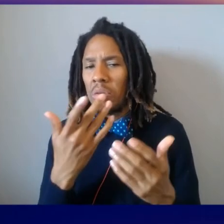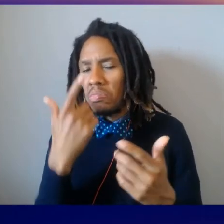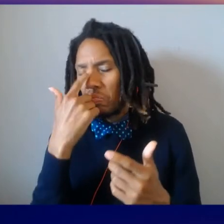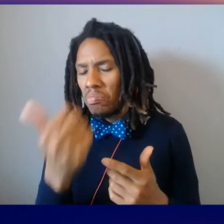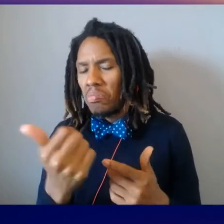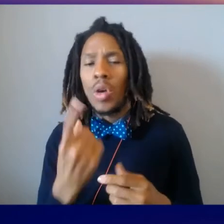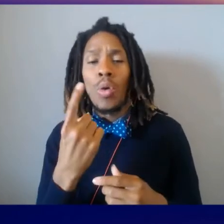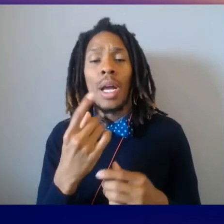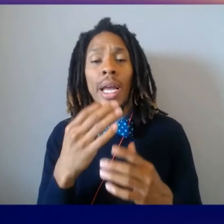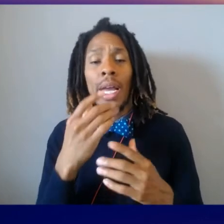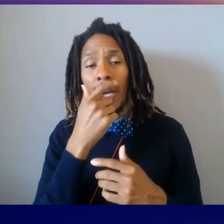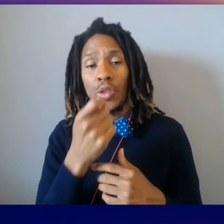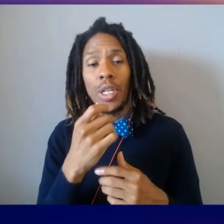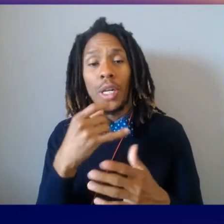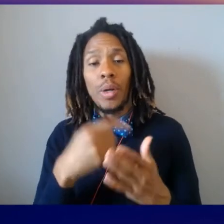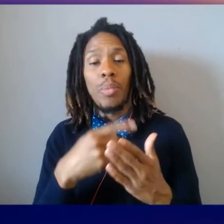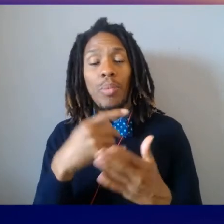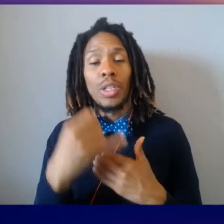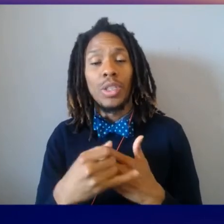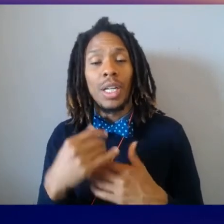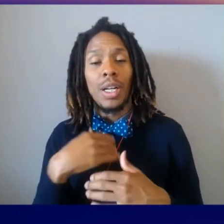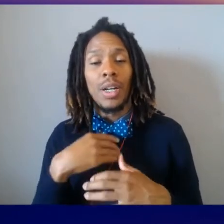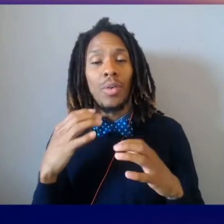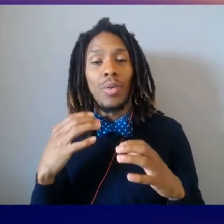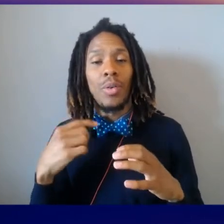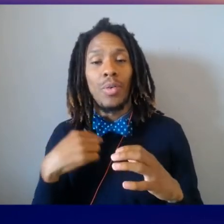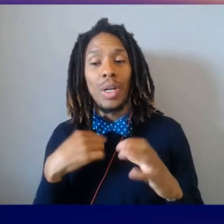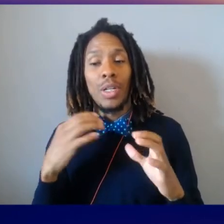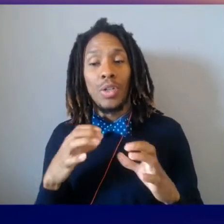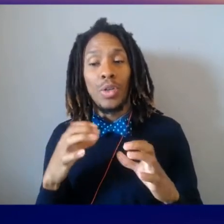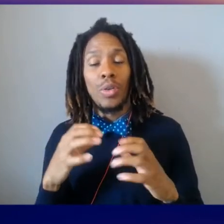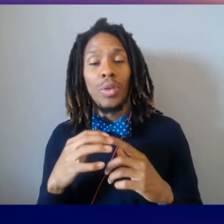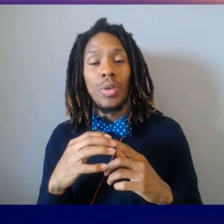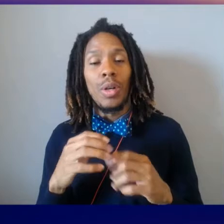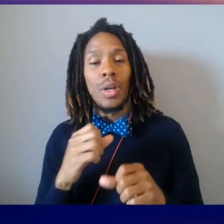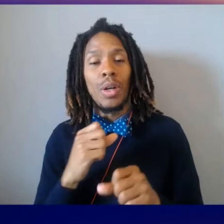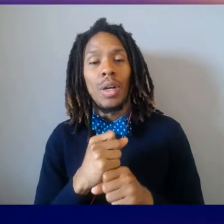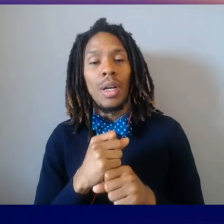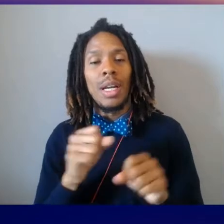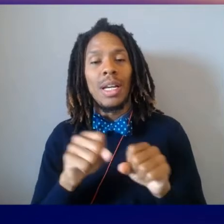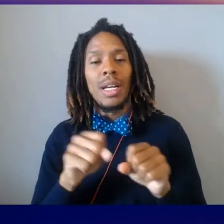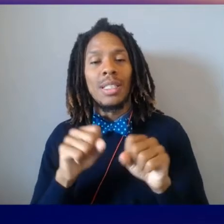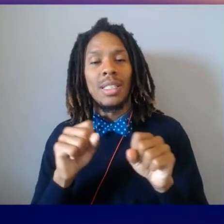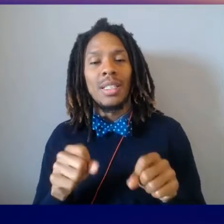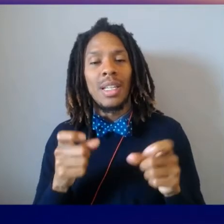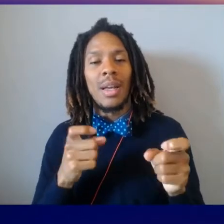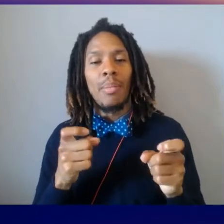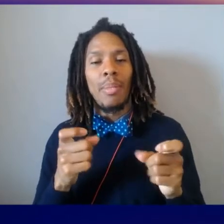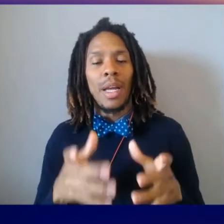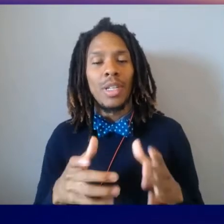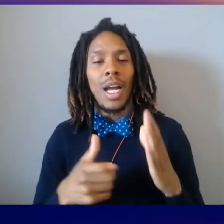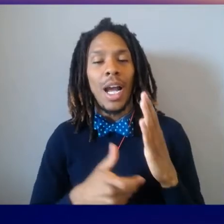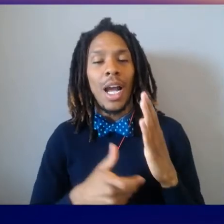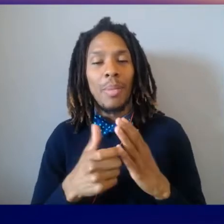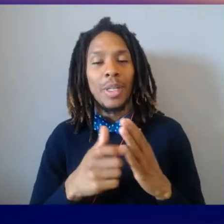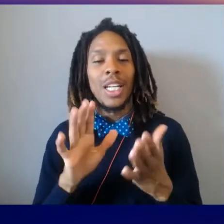that we did internally as a proof of concept was creating a systems manager automation document, that we give it the query,